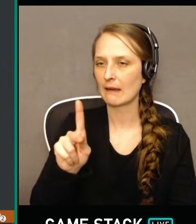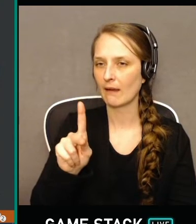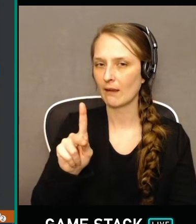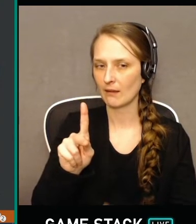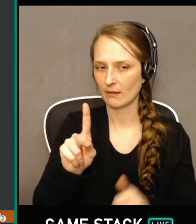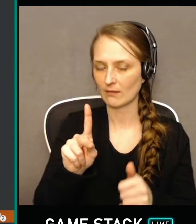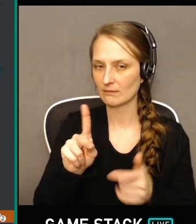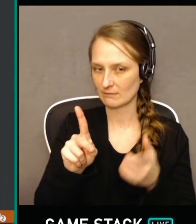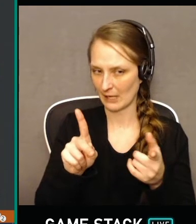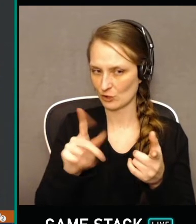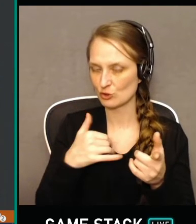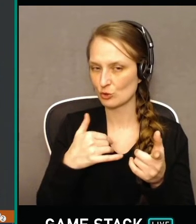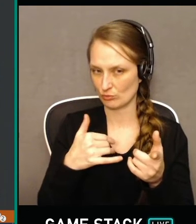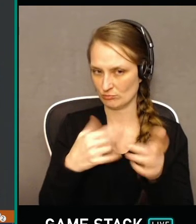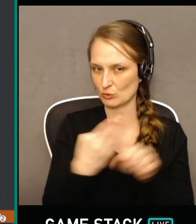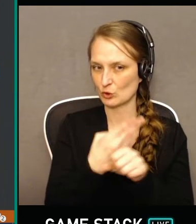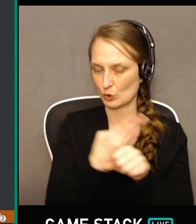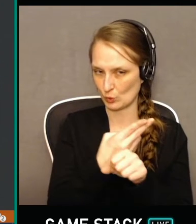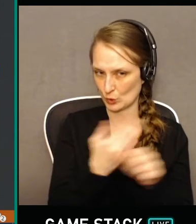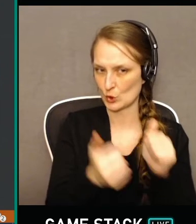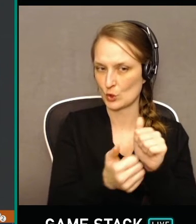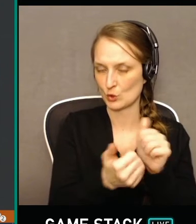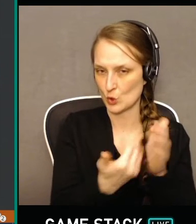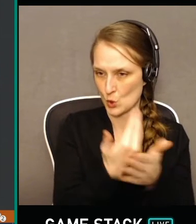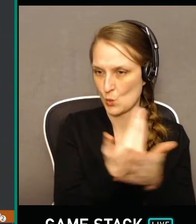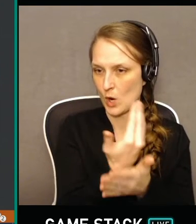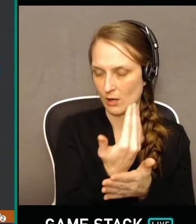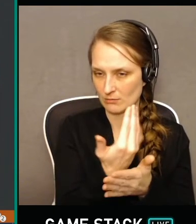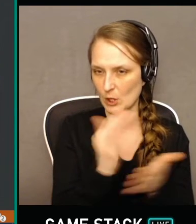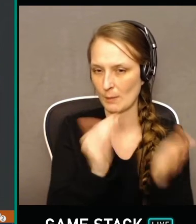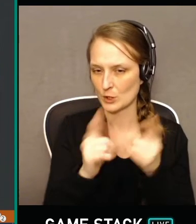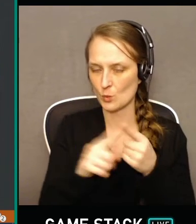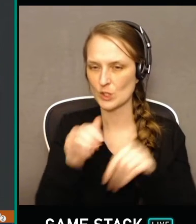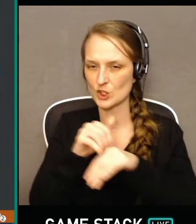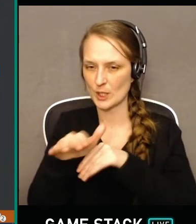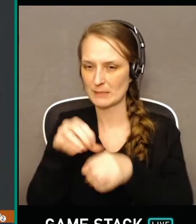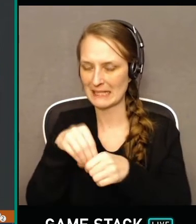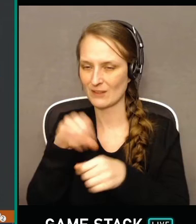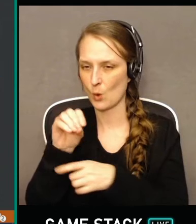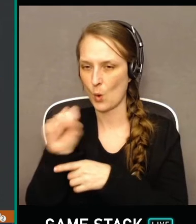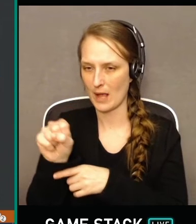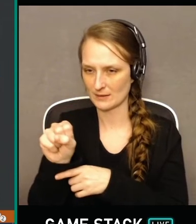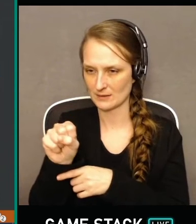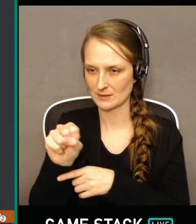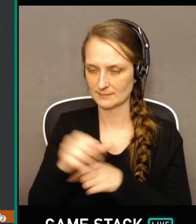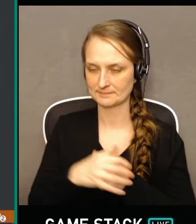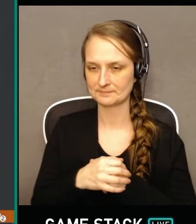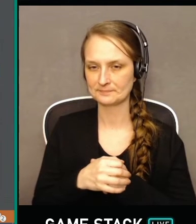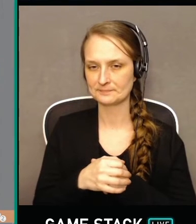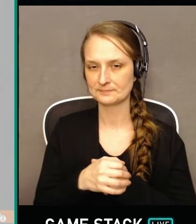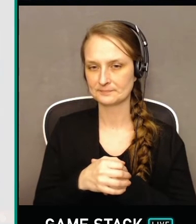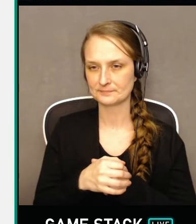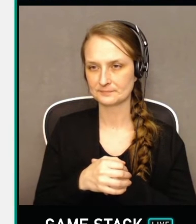12 features than what shipped in box with the OS. This used to be impossible before the Agility SDK.